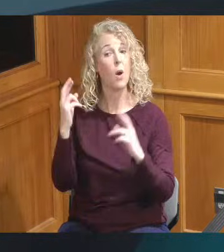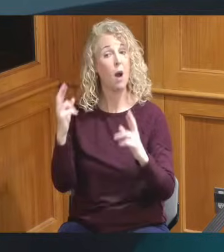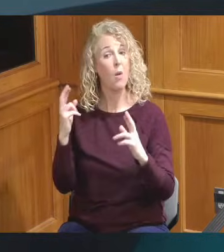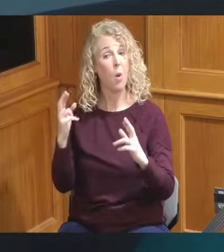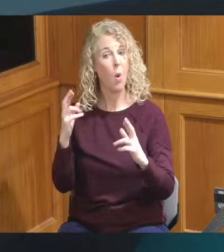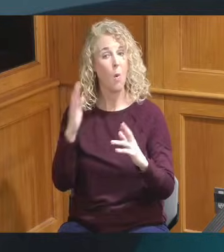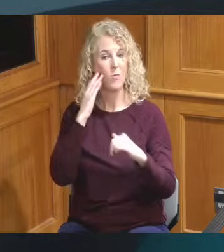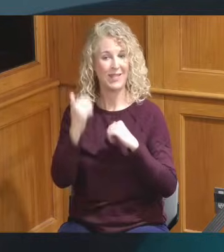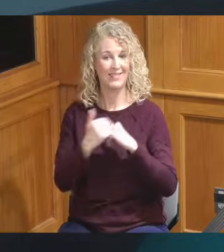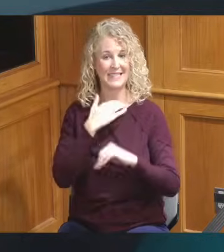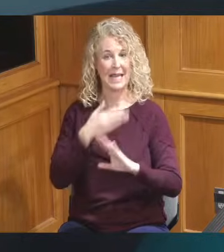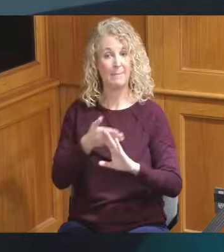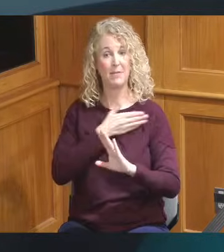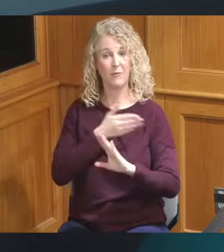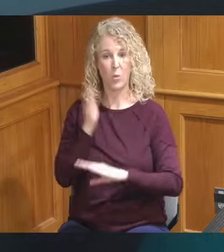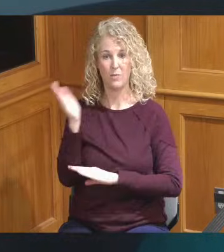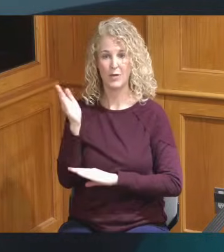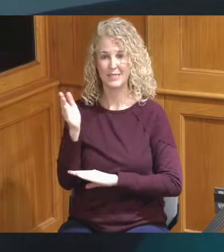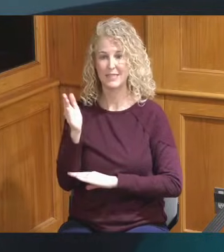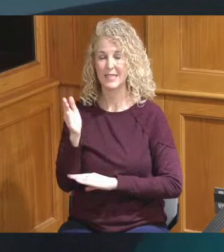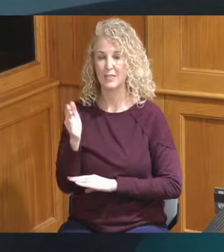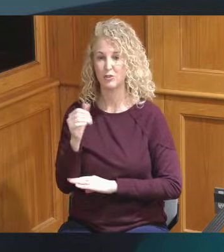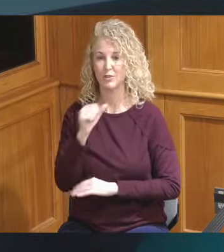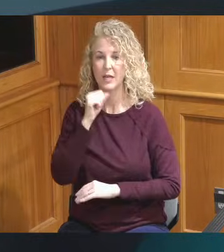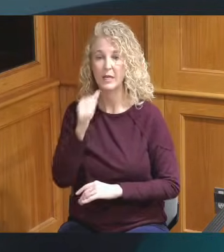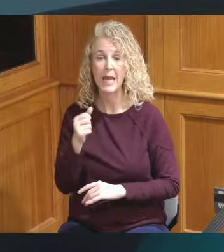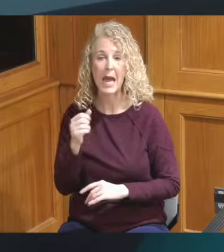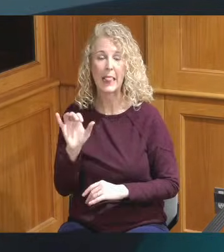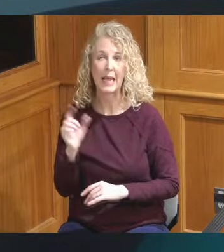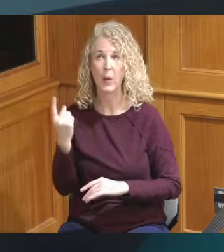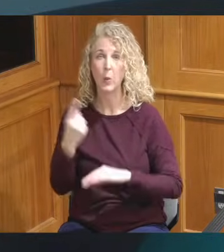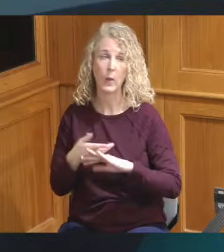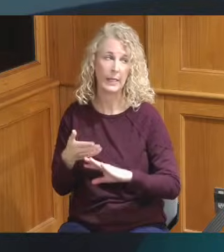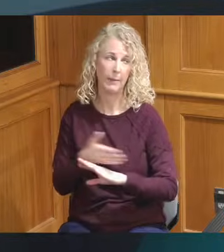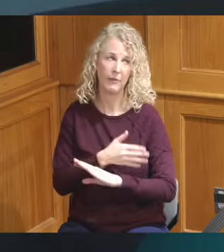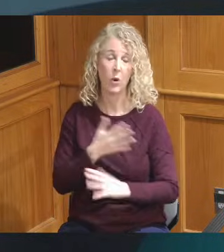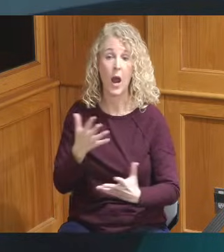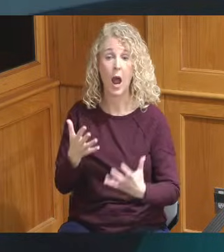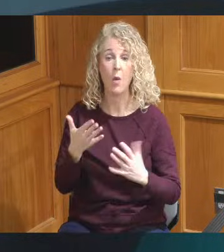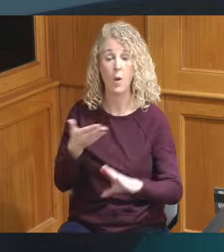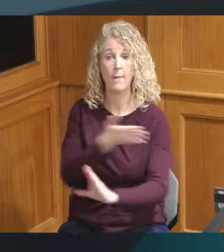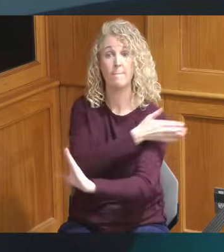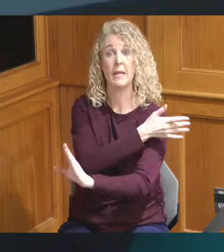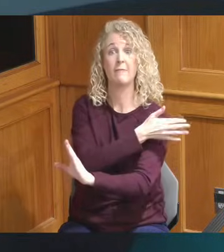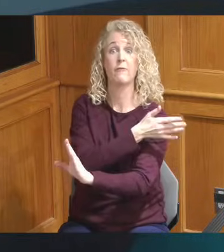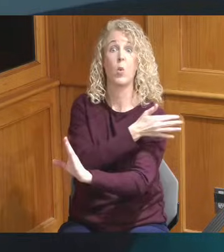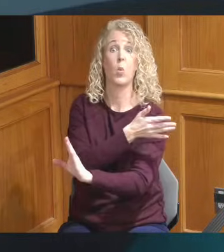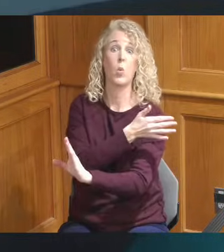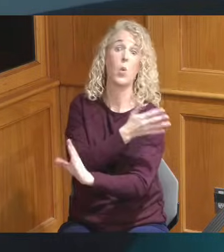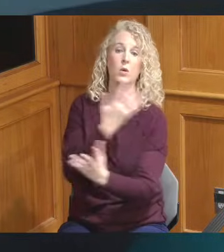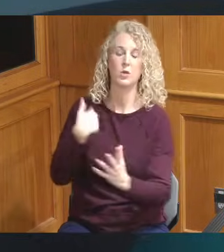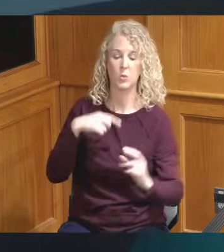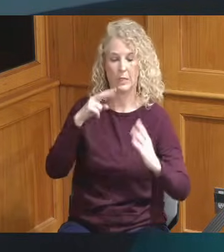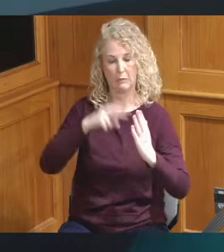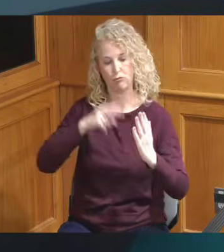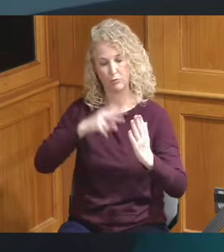the presentation, not the day before, but before the presentation so that we could read. But I one